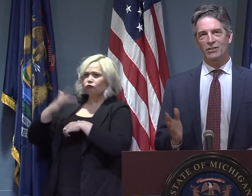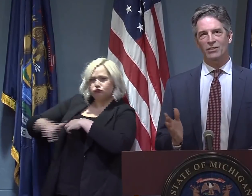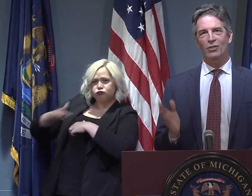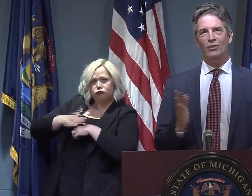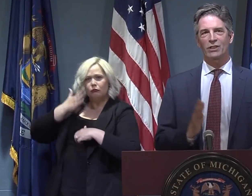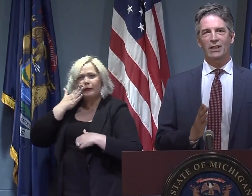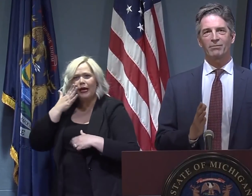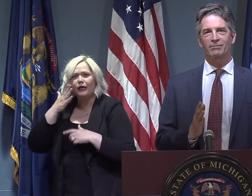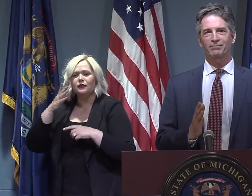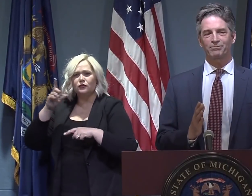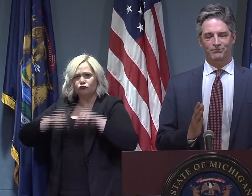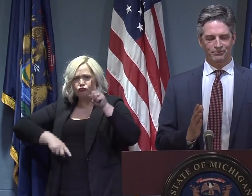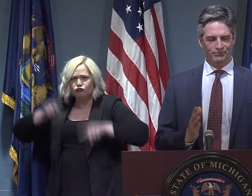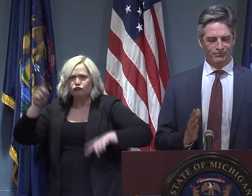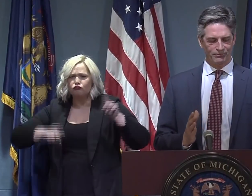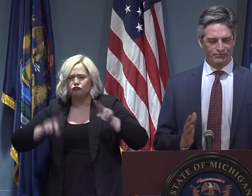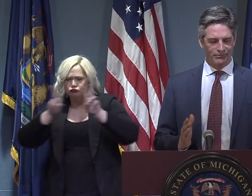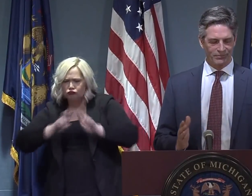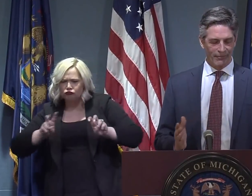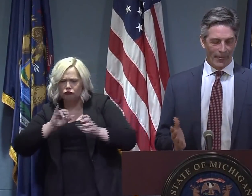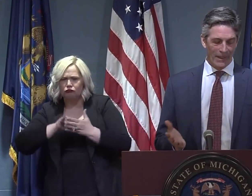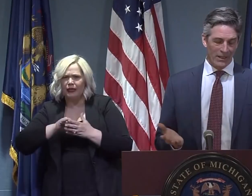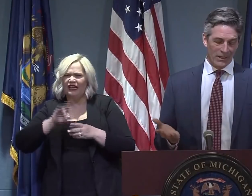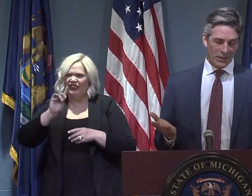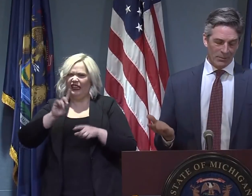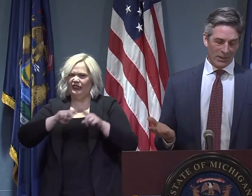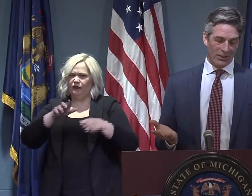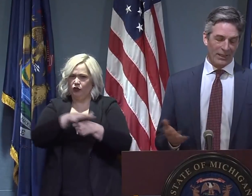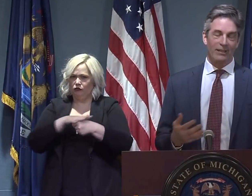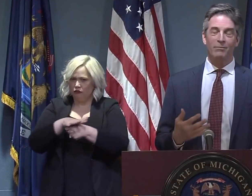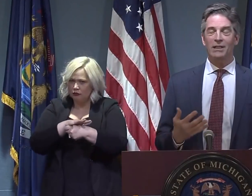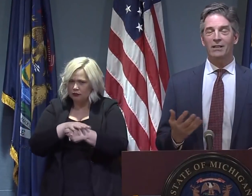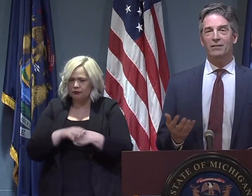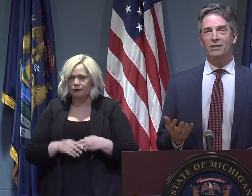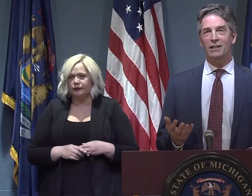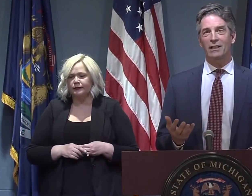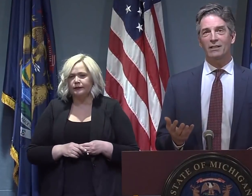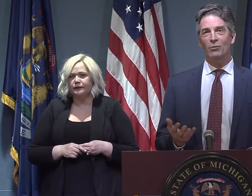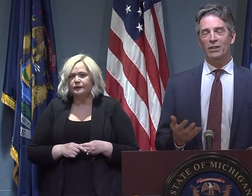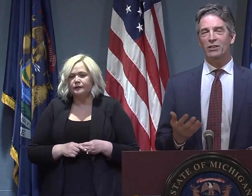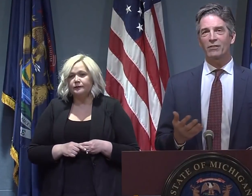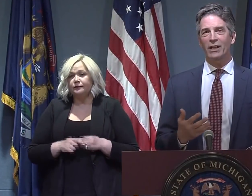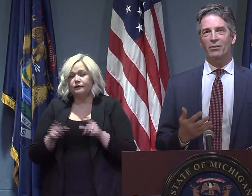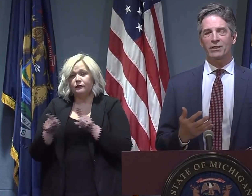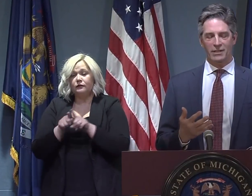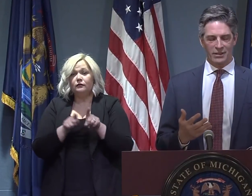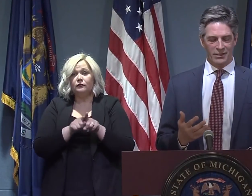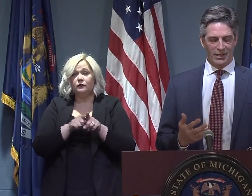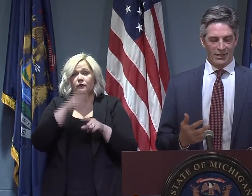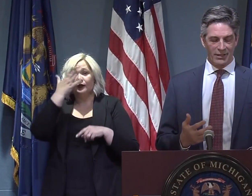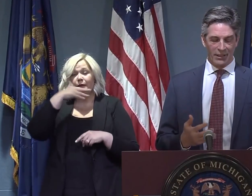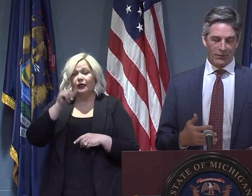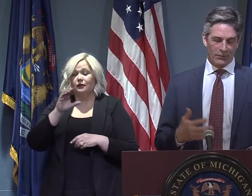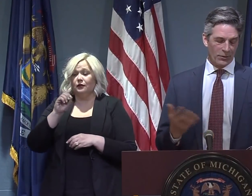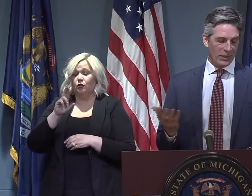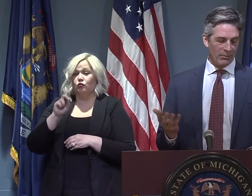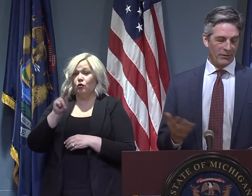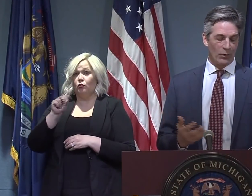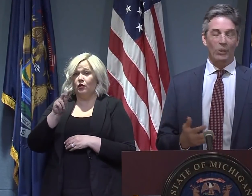HEALTH CARE SYSTEMS, HOW WELL POSITIONED THEY ARE IN EACH OF THE EIGHT REGIONS OVER TIME.